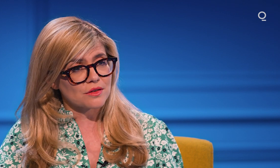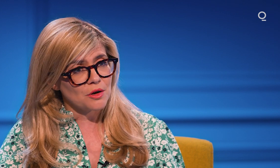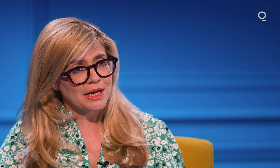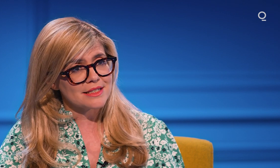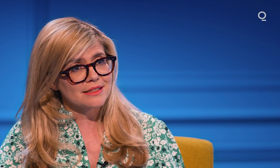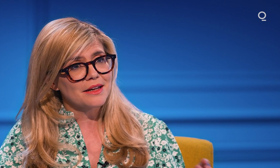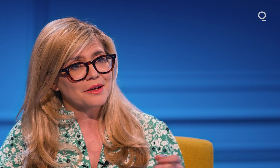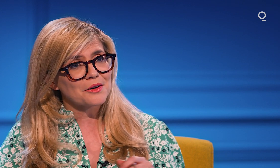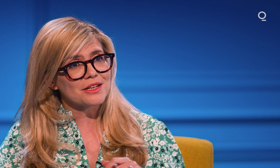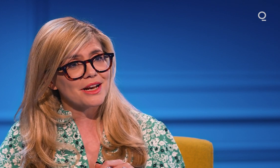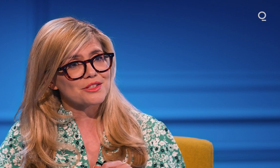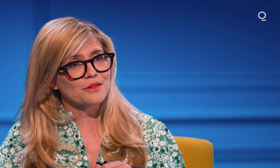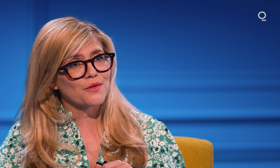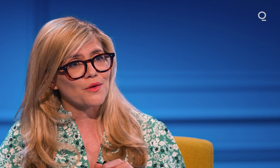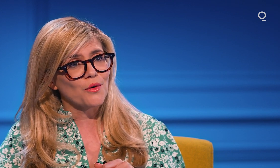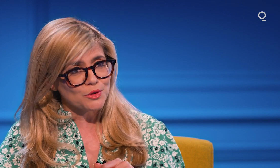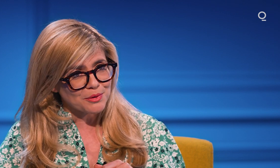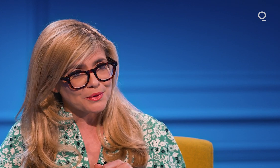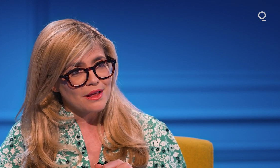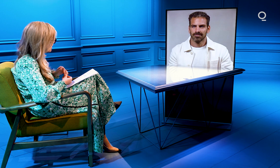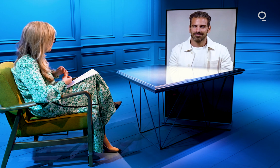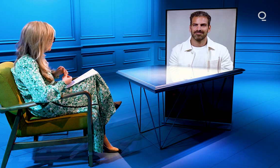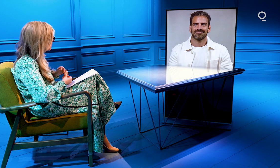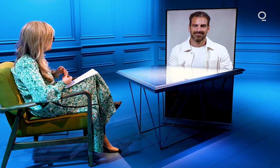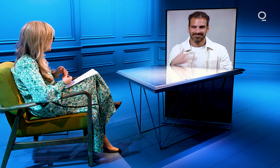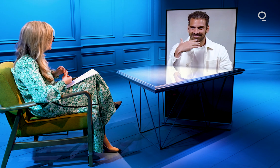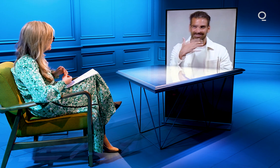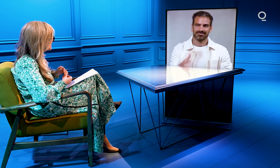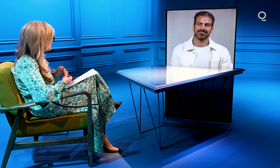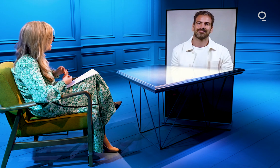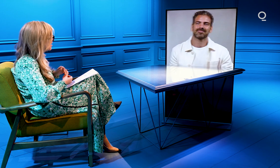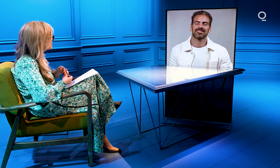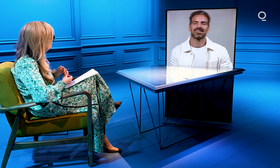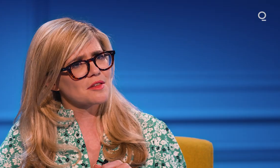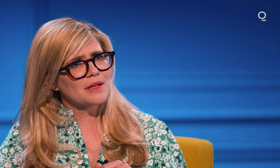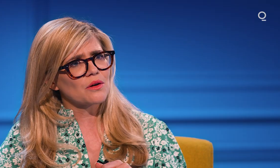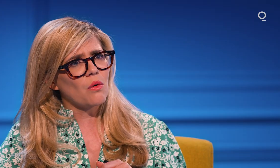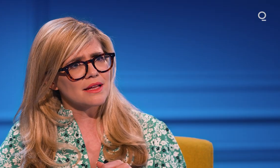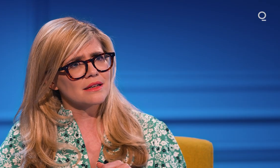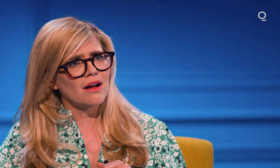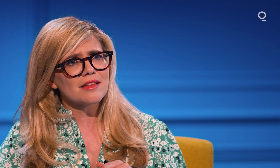Oscar nominated, congratulations for "Audible" on Netflix. Thank you very much. I mean, that must have been quite the night,